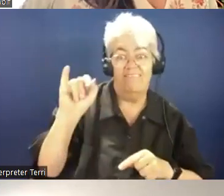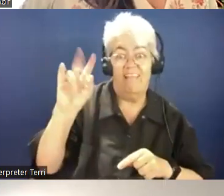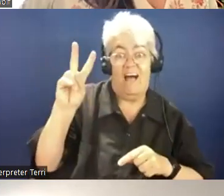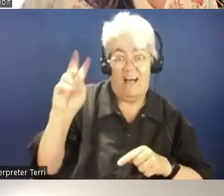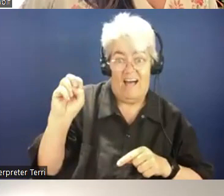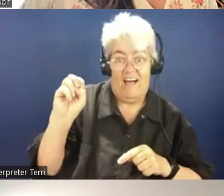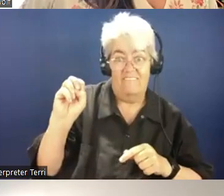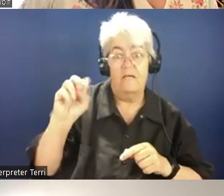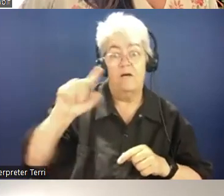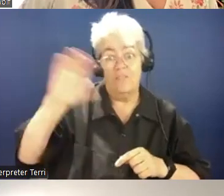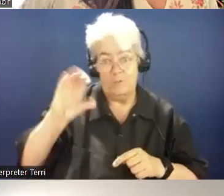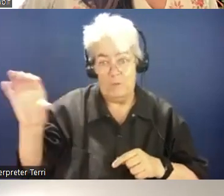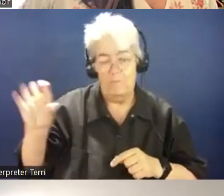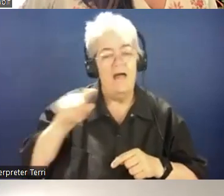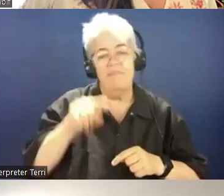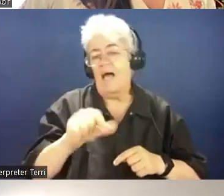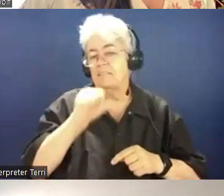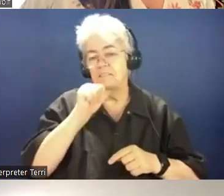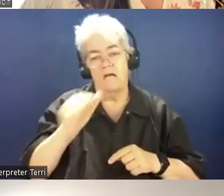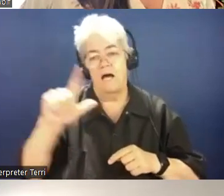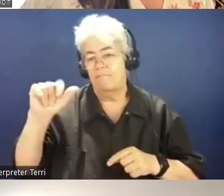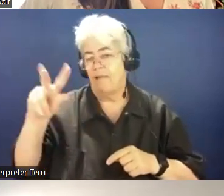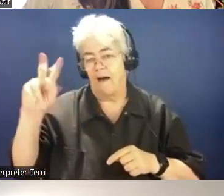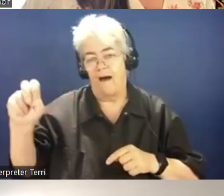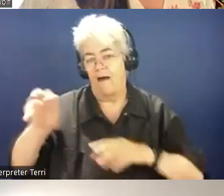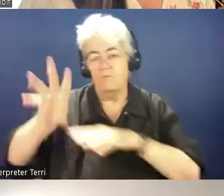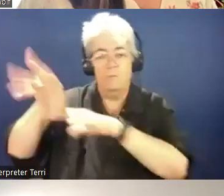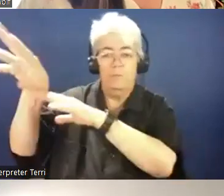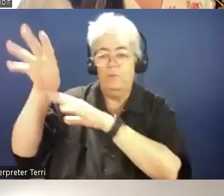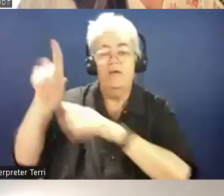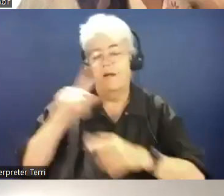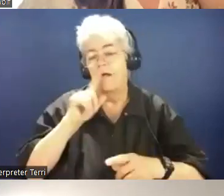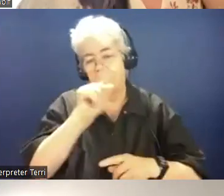That actually supports our captioning. We are not live streaming anywhere. Just